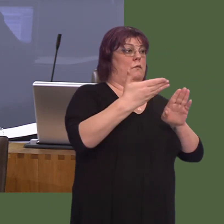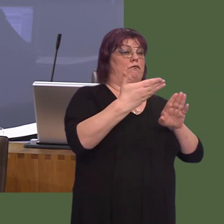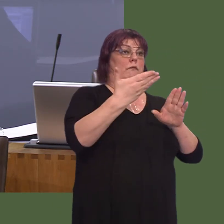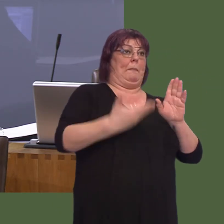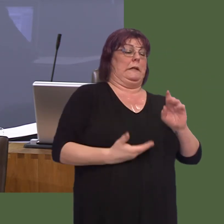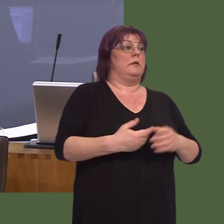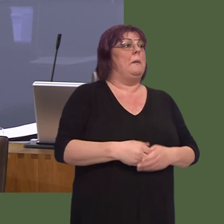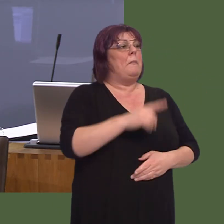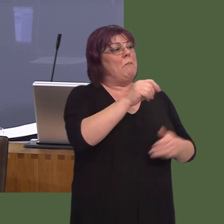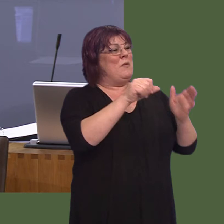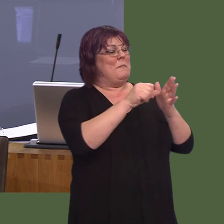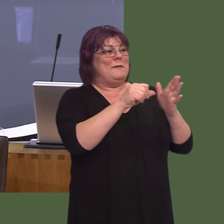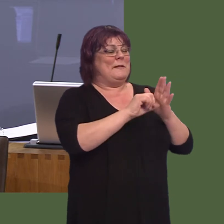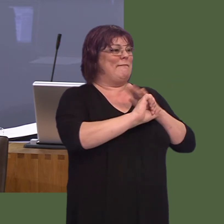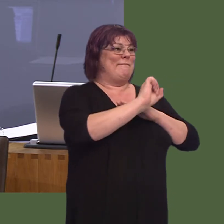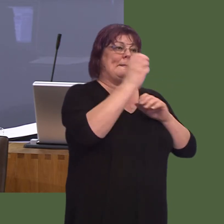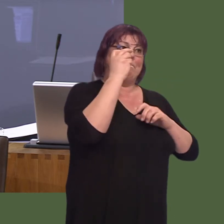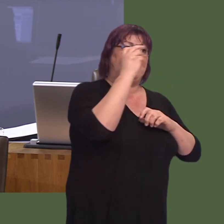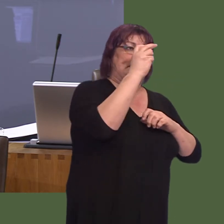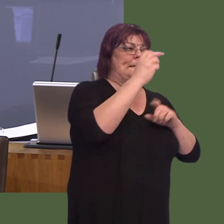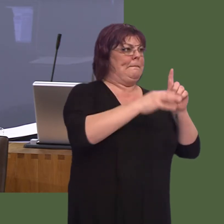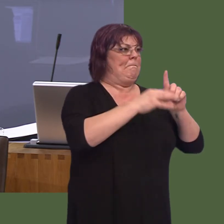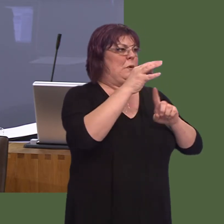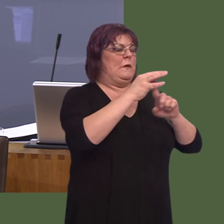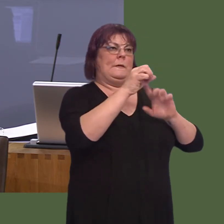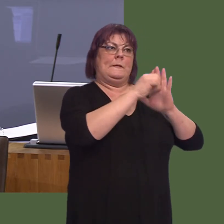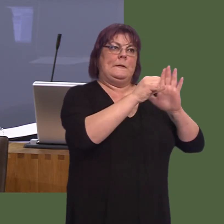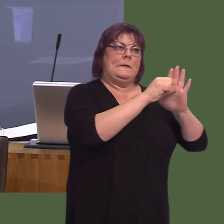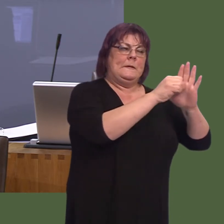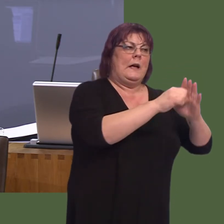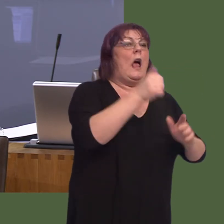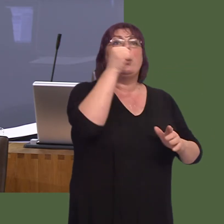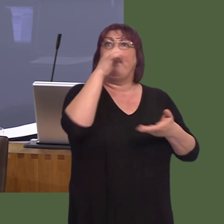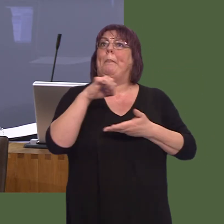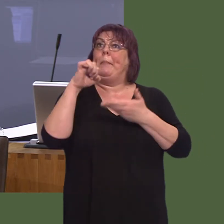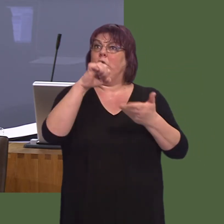Of course, I accept that local authority budgets are tight, but given the important service